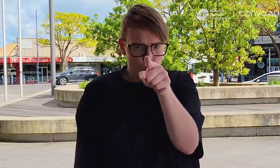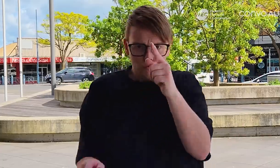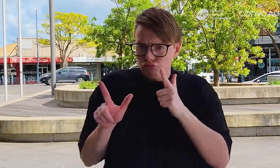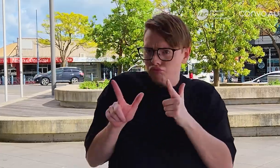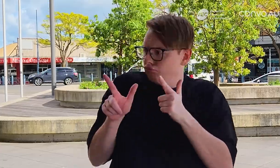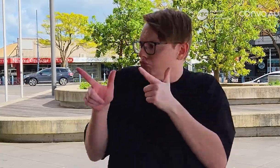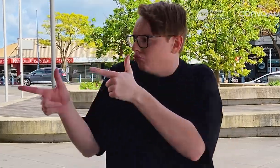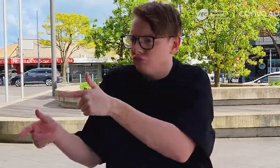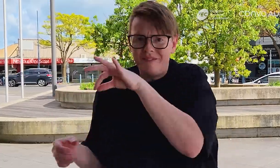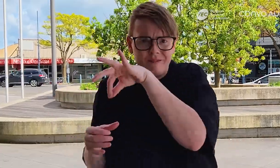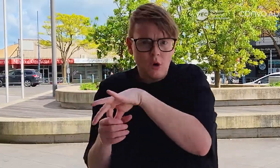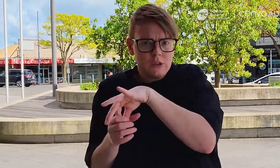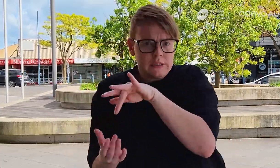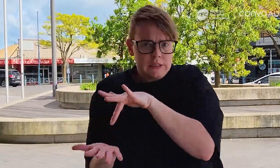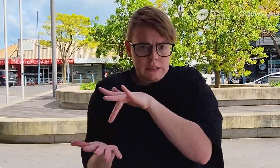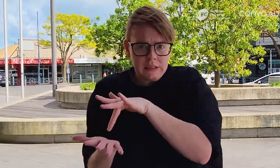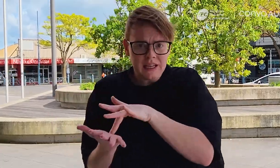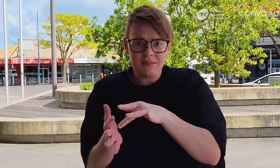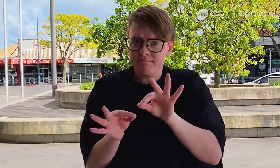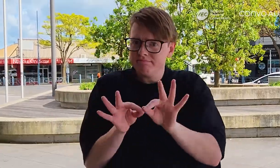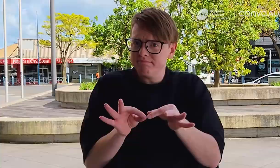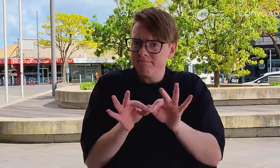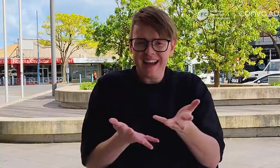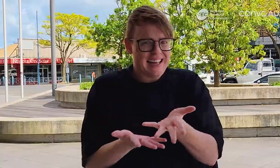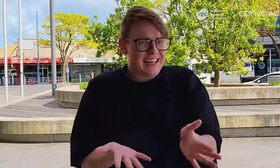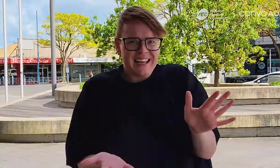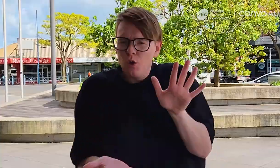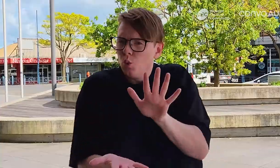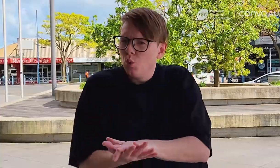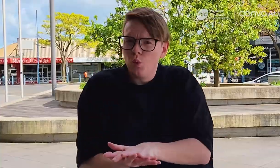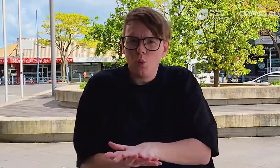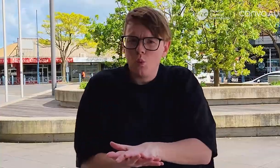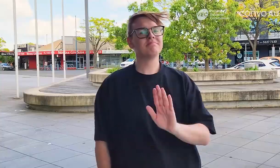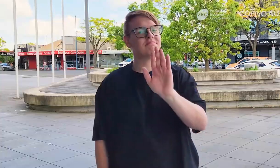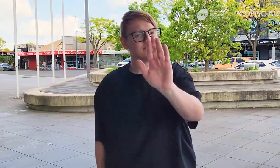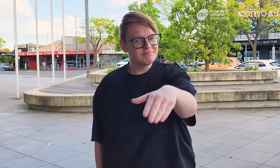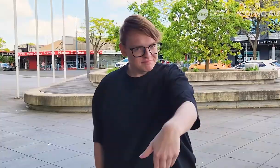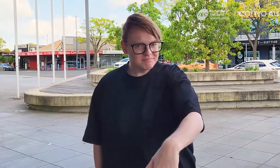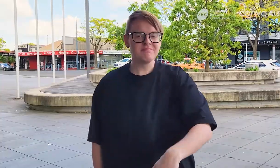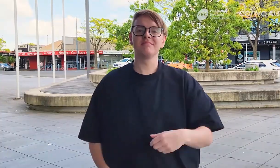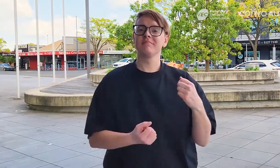If you are visiting a voting centre but need an Auslan interpreter? No problem.